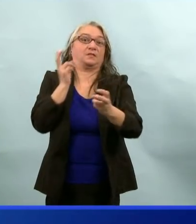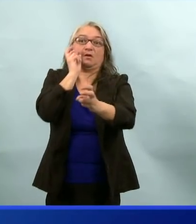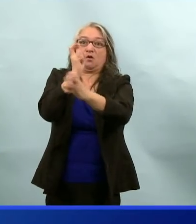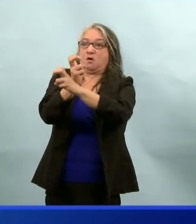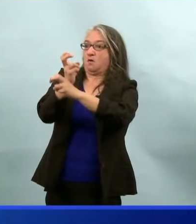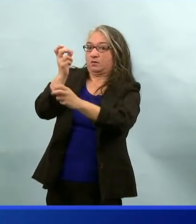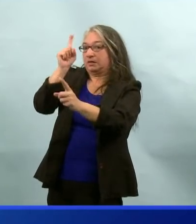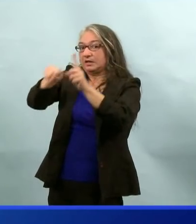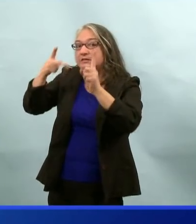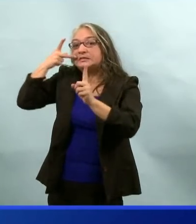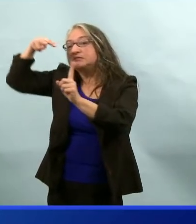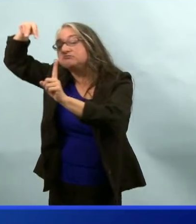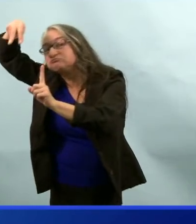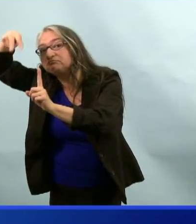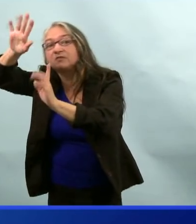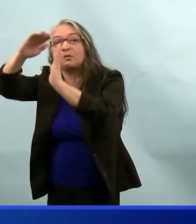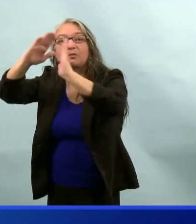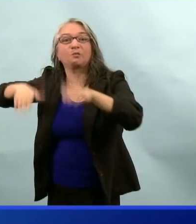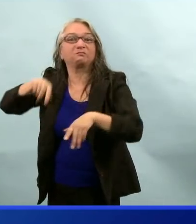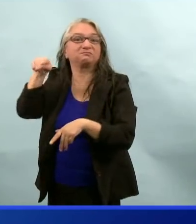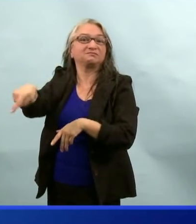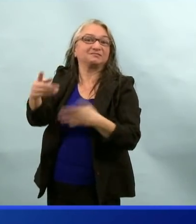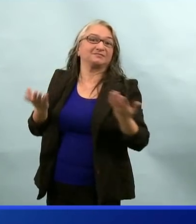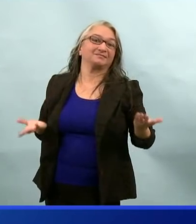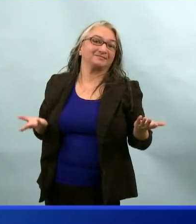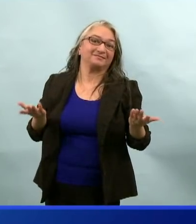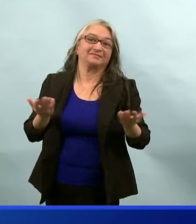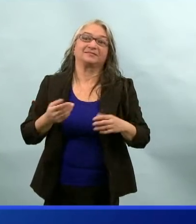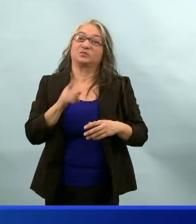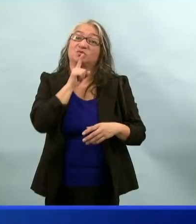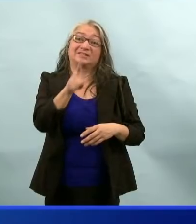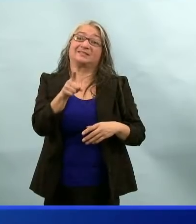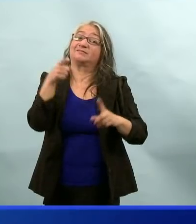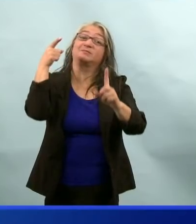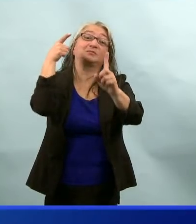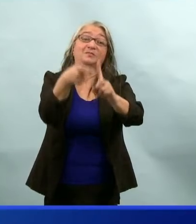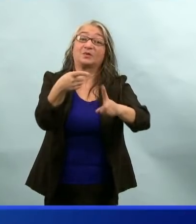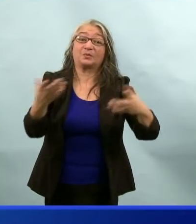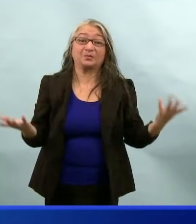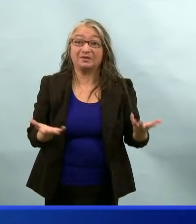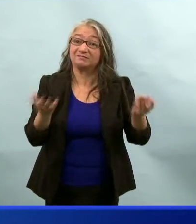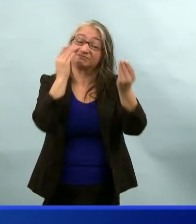messaging this is a lot about talking about risk and and this is about you know again protecting